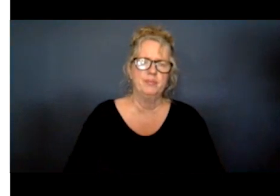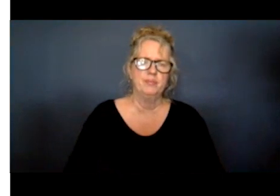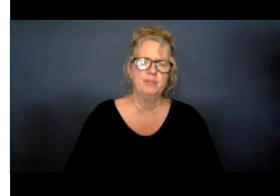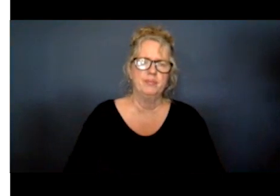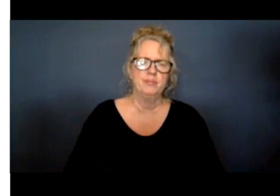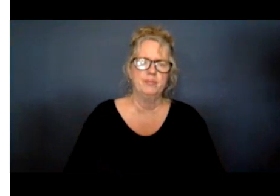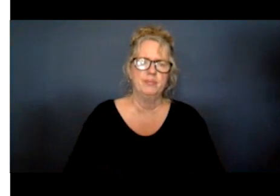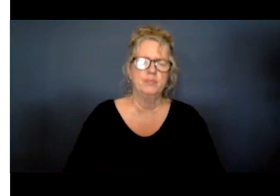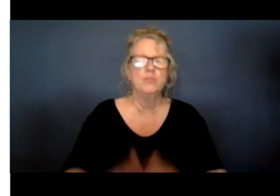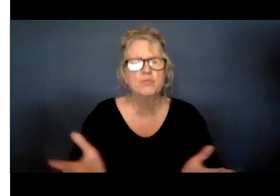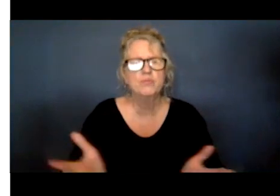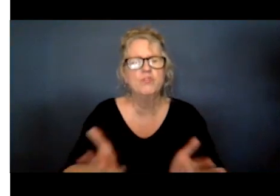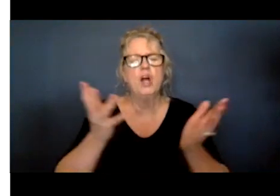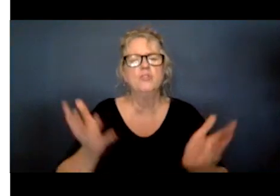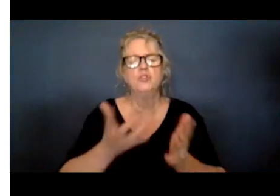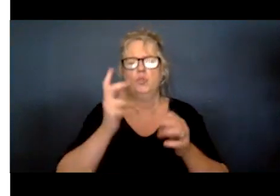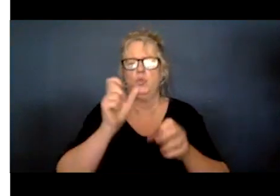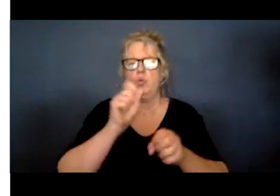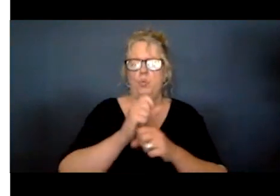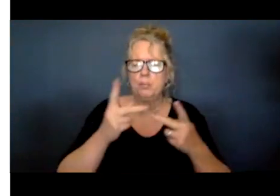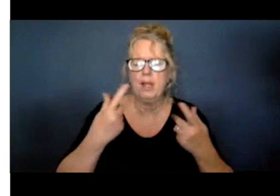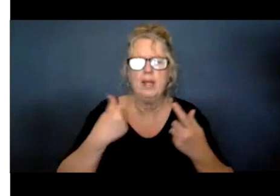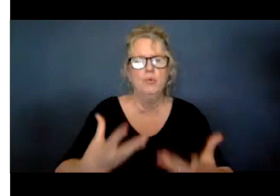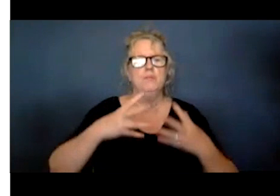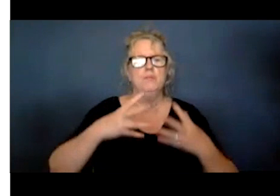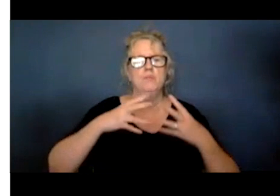Foster a Workplace Environment that Embraces Assistive and